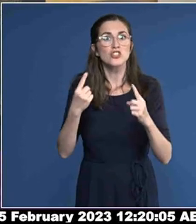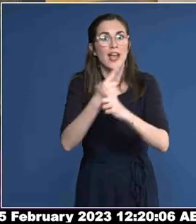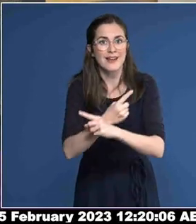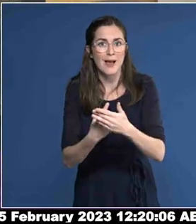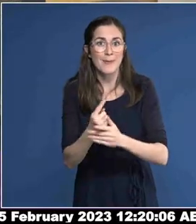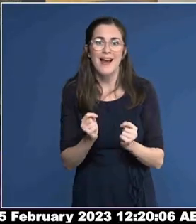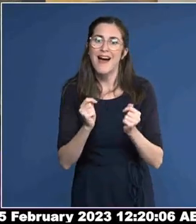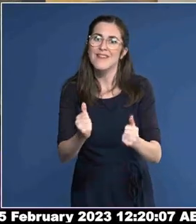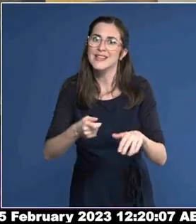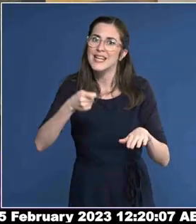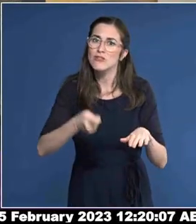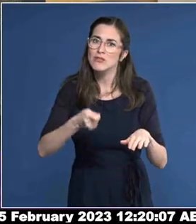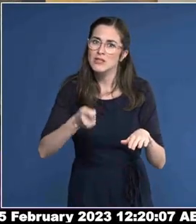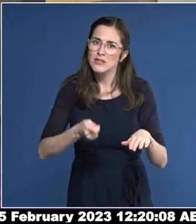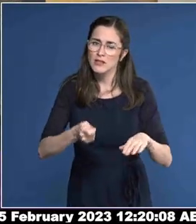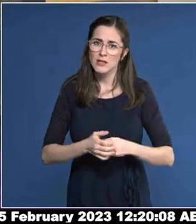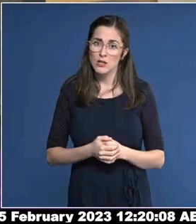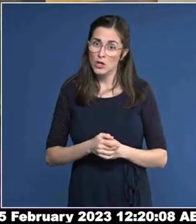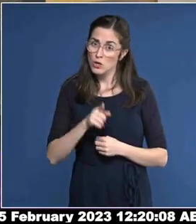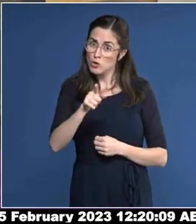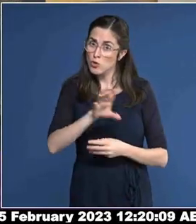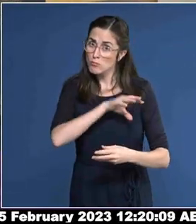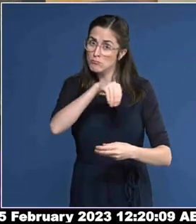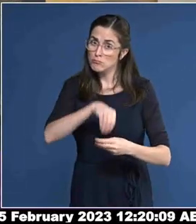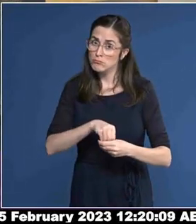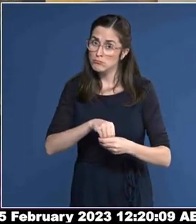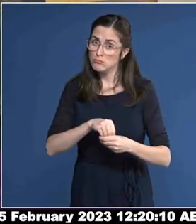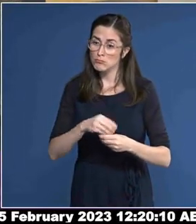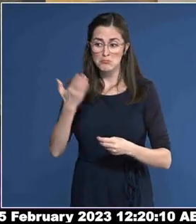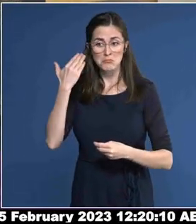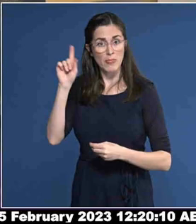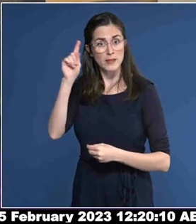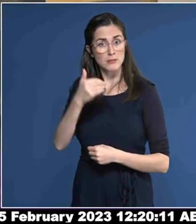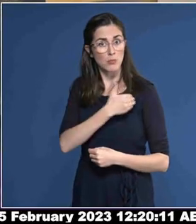I don't know if you were present in the room this morning when the Chair asked some